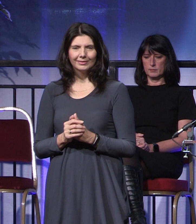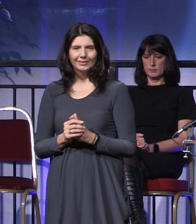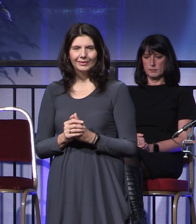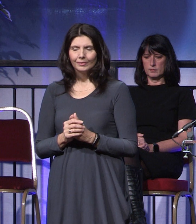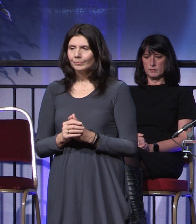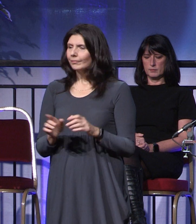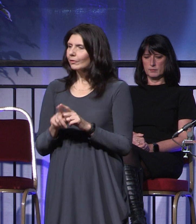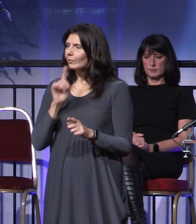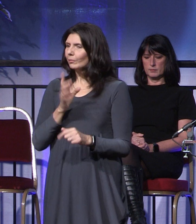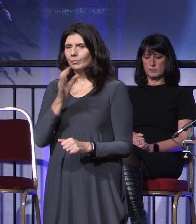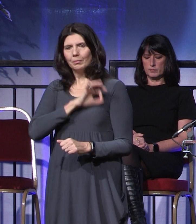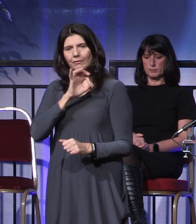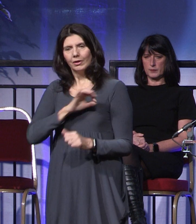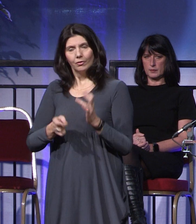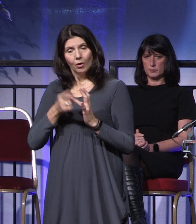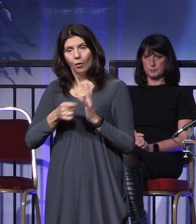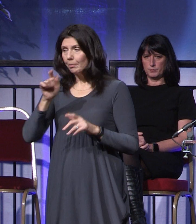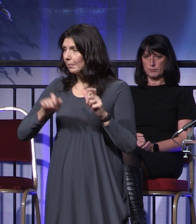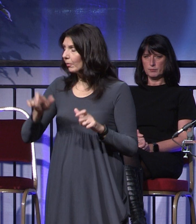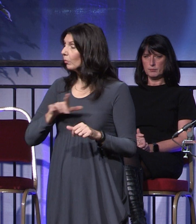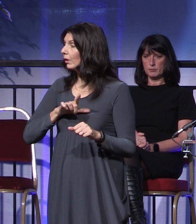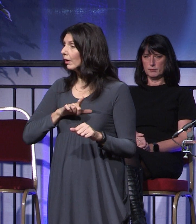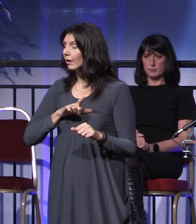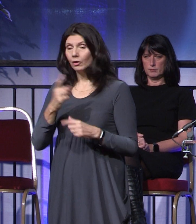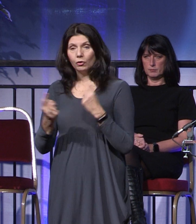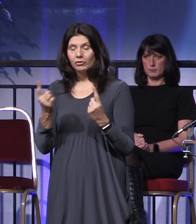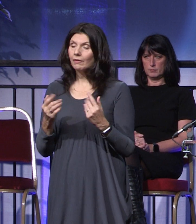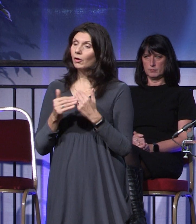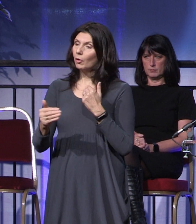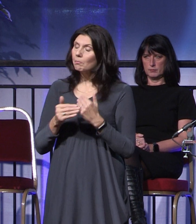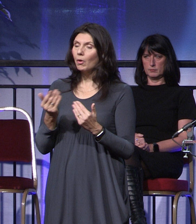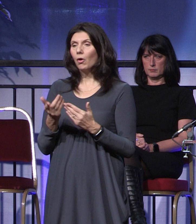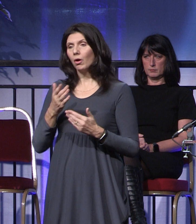benefits the rest of us because graduates are more tolerant more likely